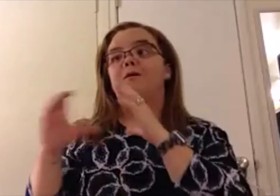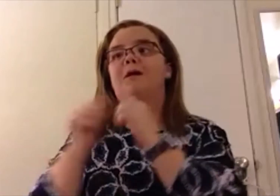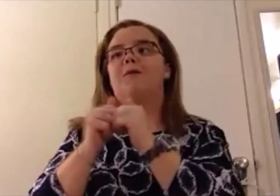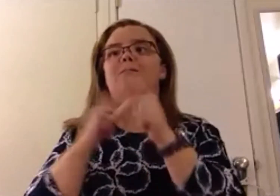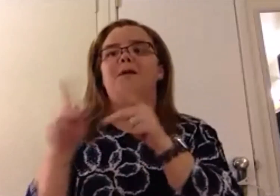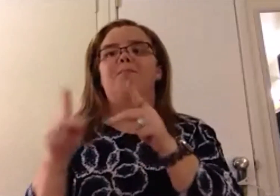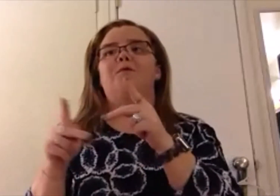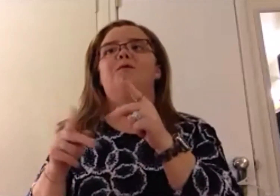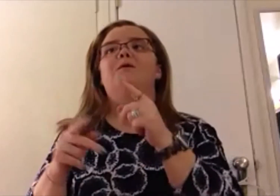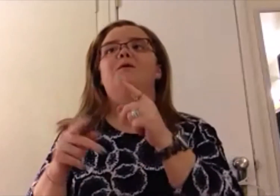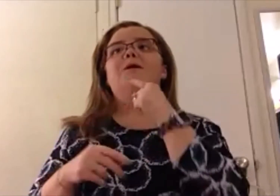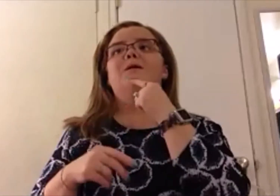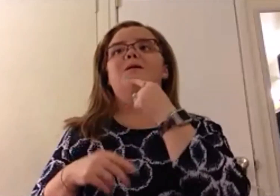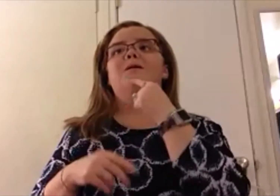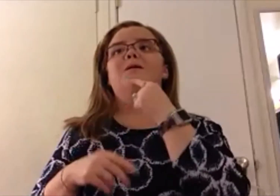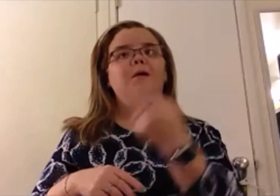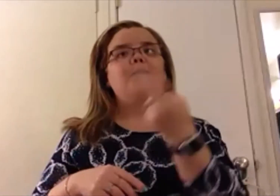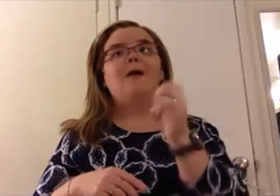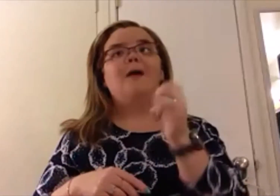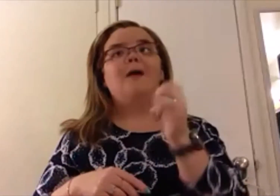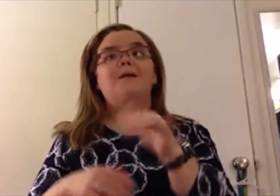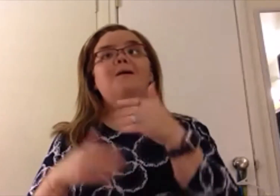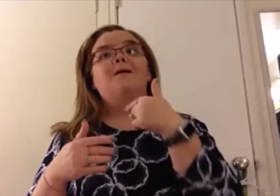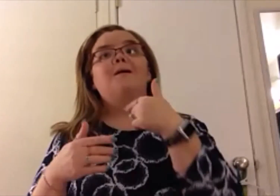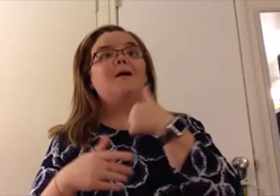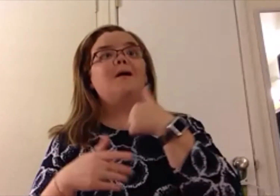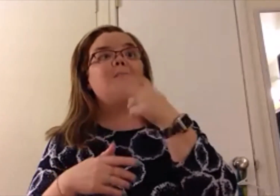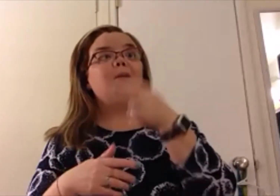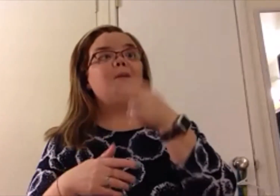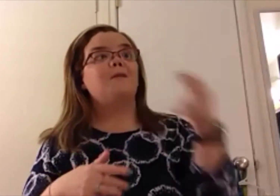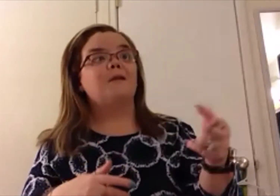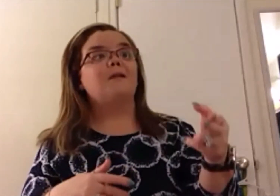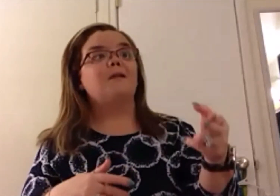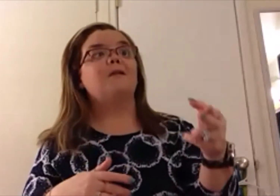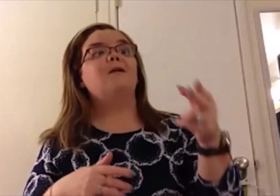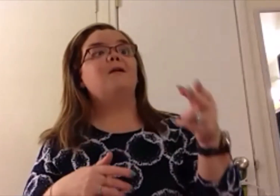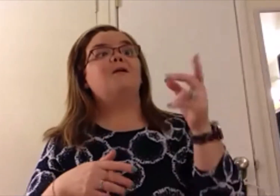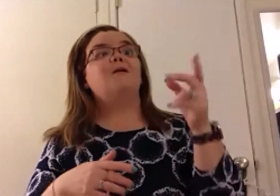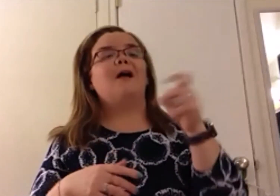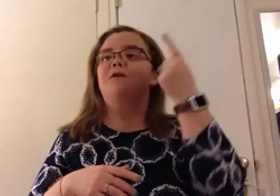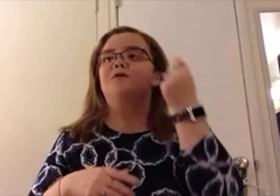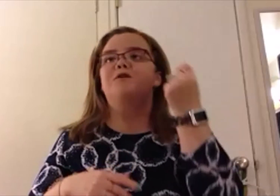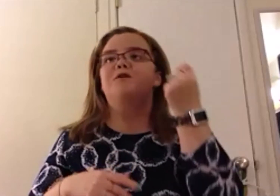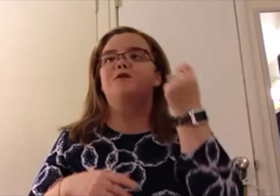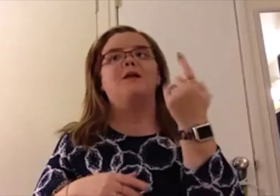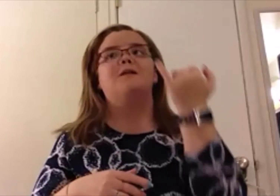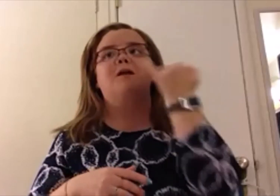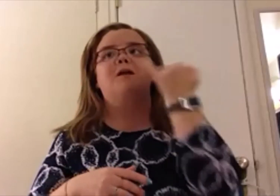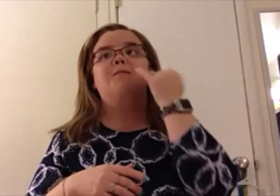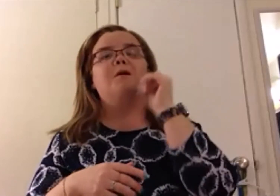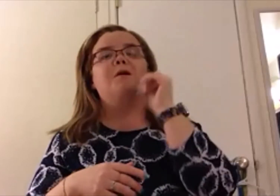with people and tell them hey i'm hard of hearing you have to understand if you're not